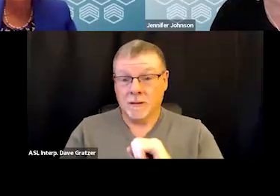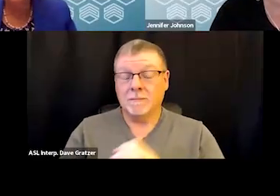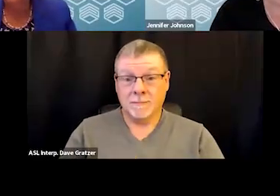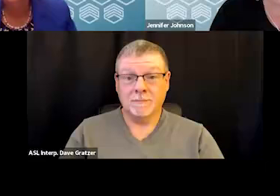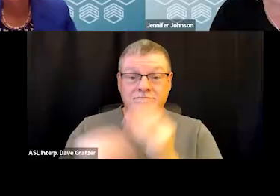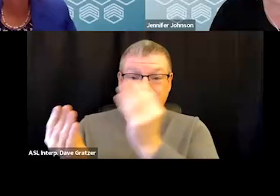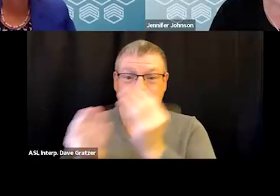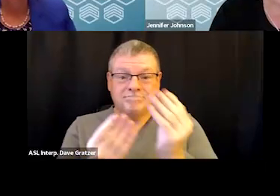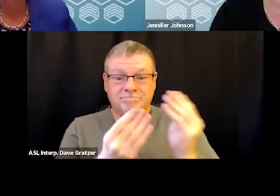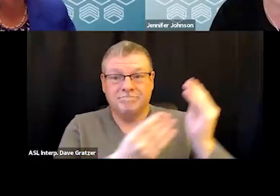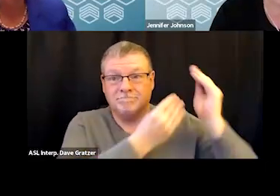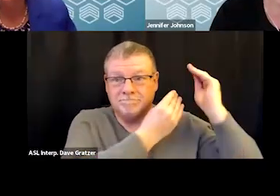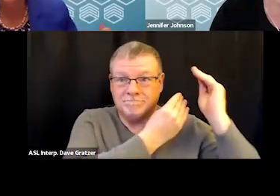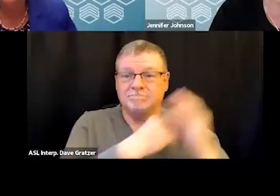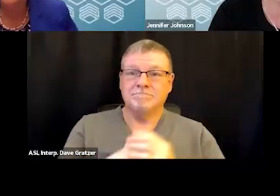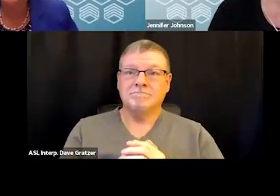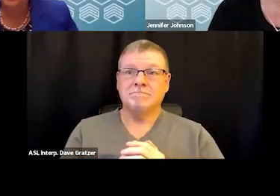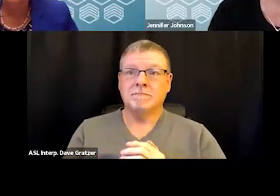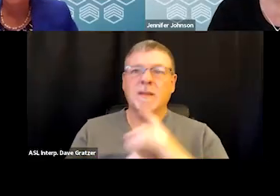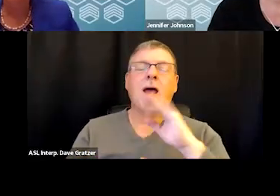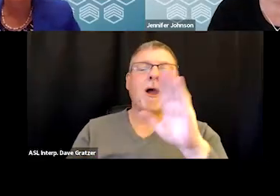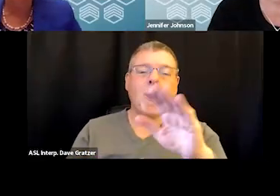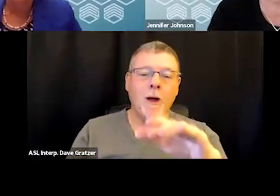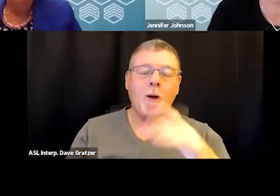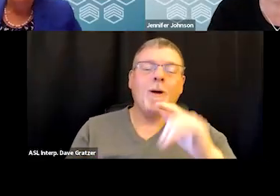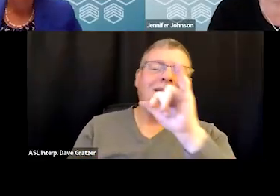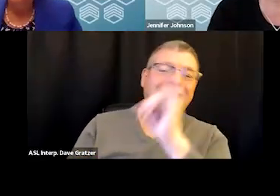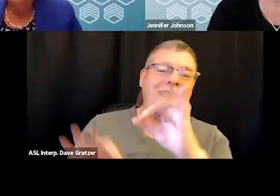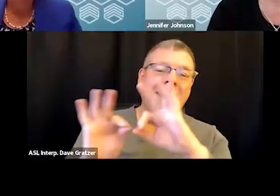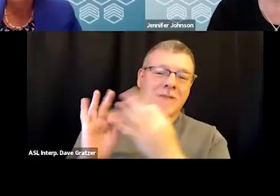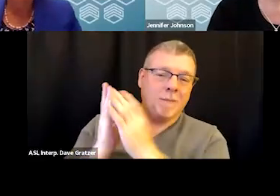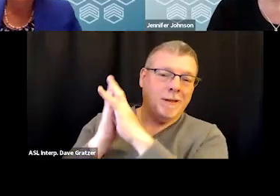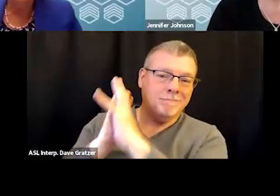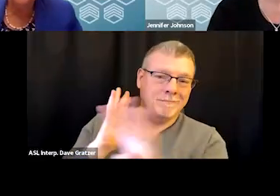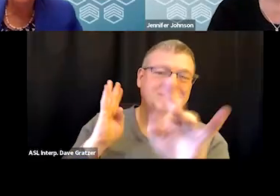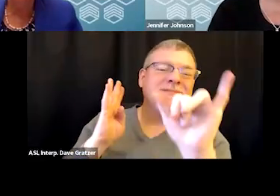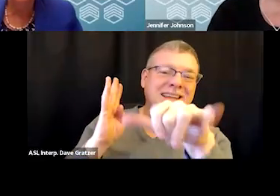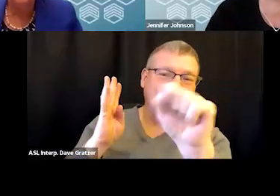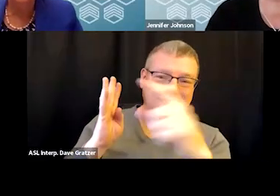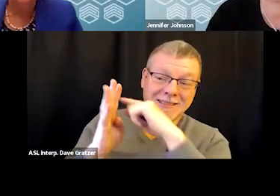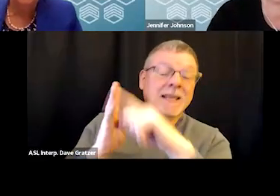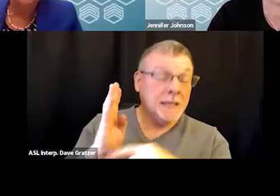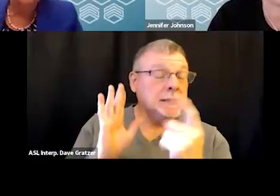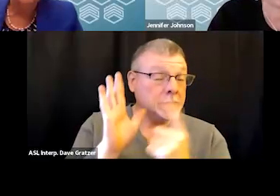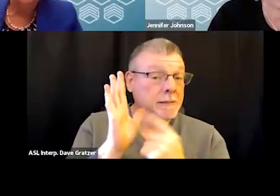Uh, so sometimes you'll hear it said, "Oh, mental illness runs in that family." Um, yeah, sometimes things are genetically related.